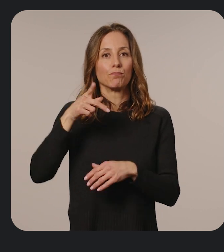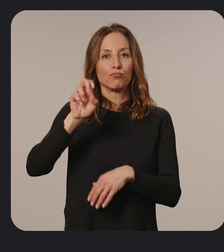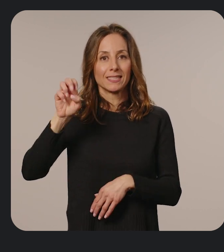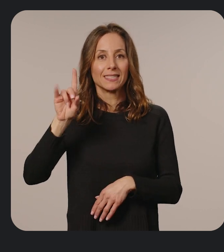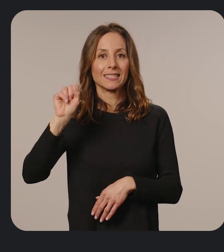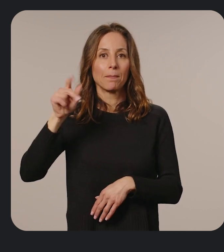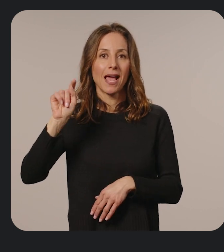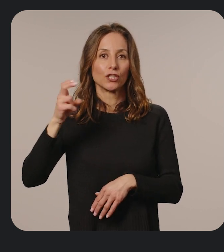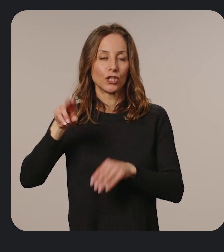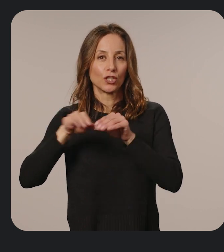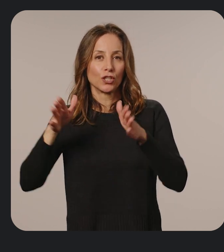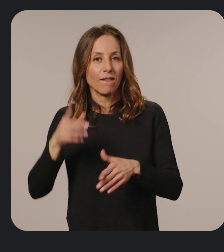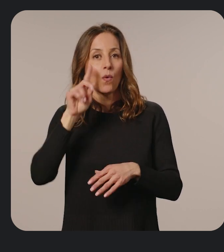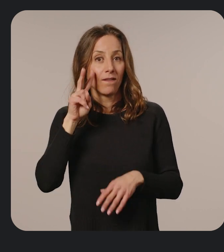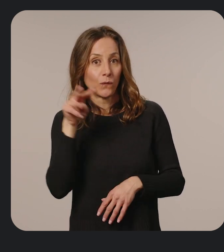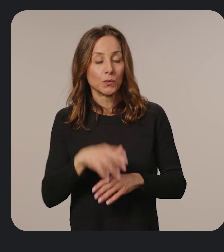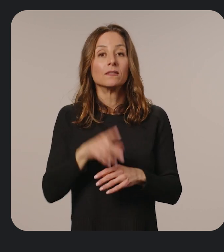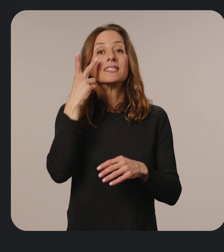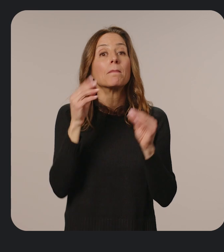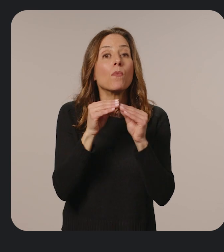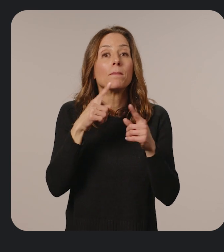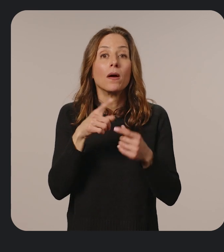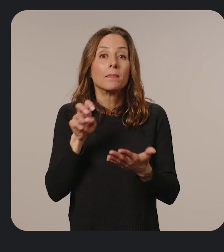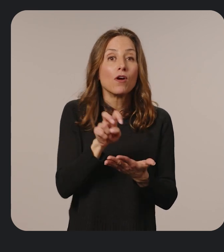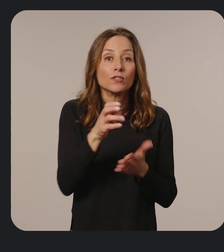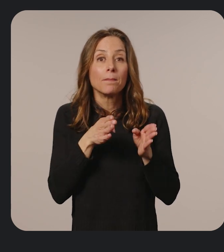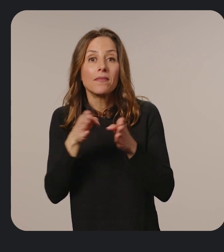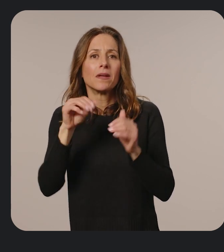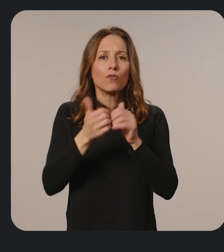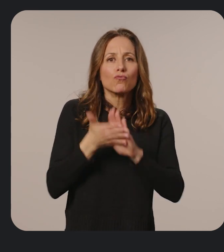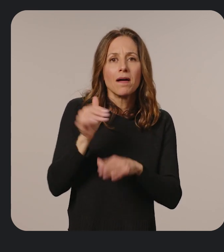for views. To see more migration paths and how to run animations,